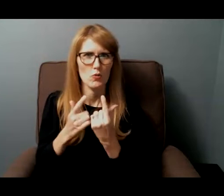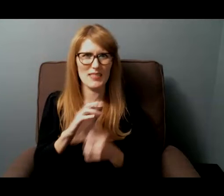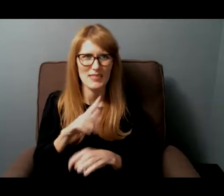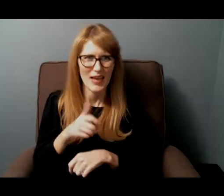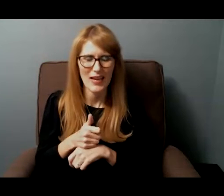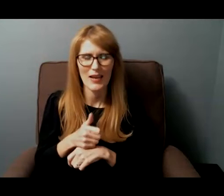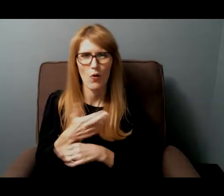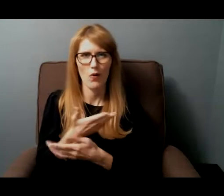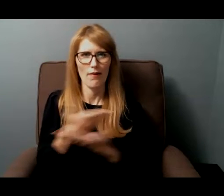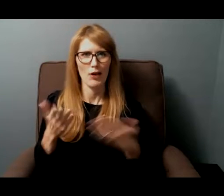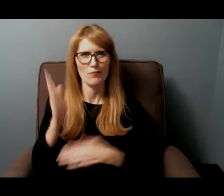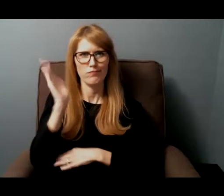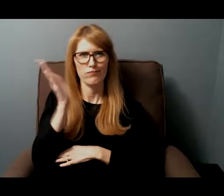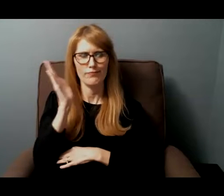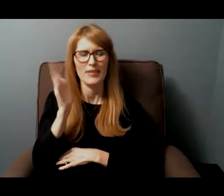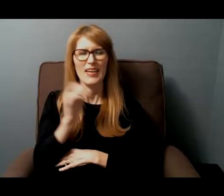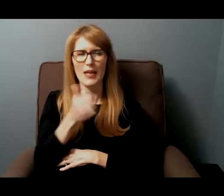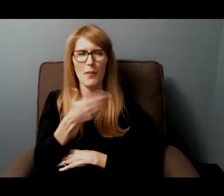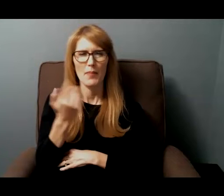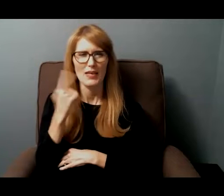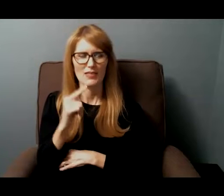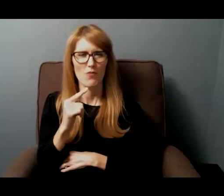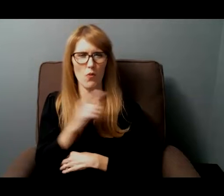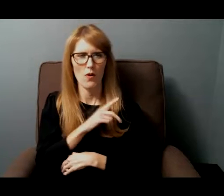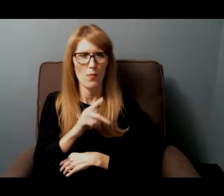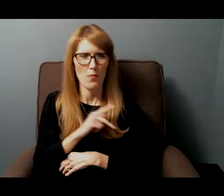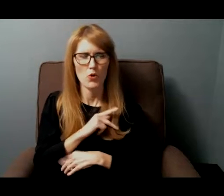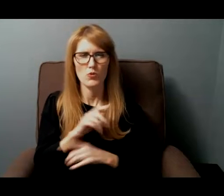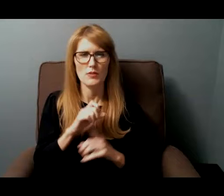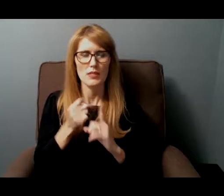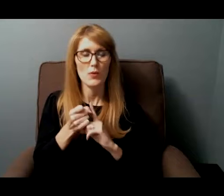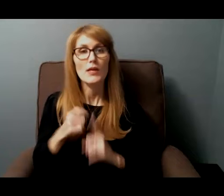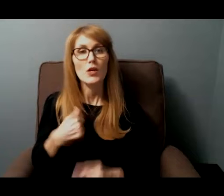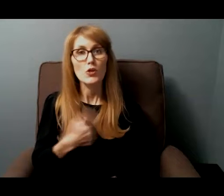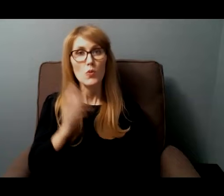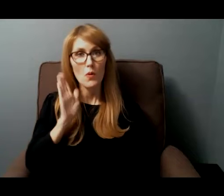trickier for that. So we are going to share our information, our contact information, with you,